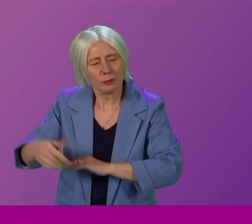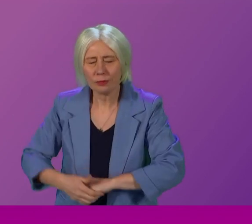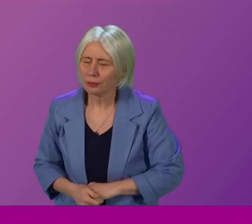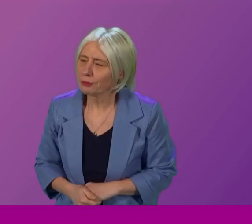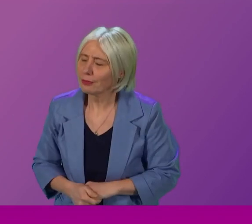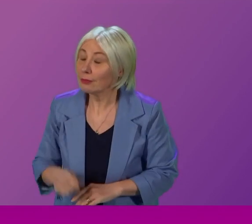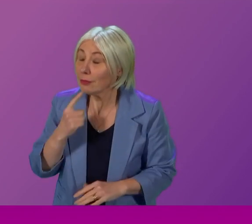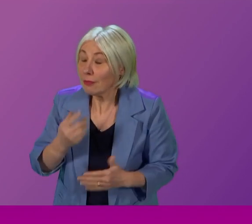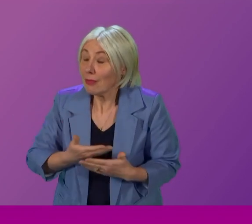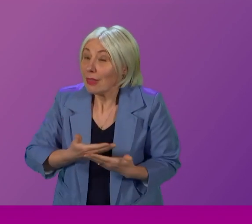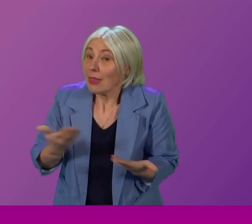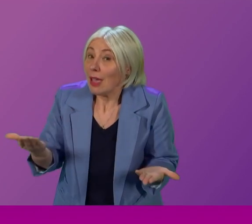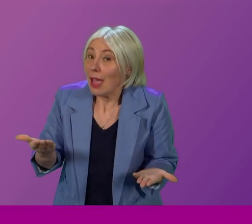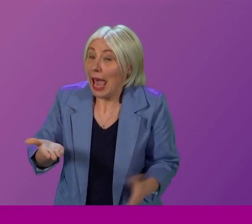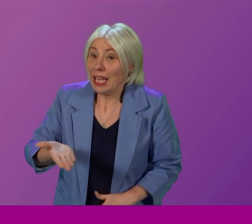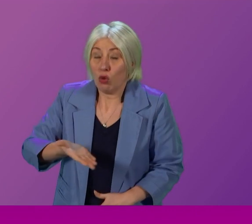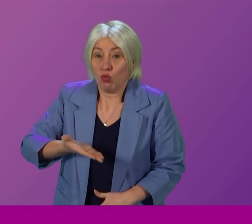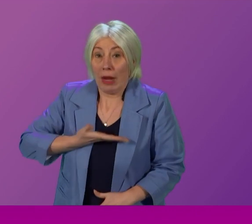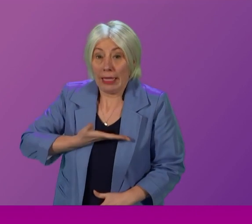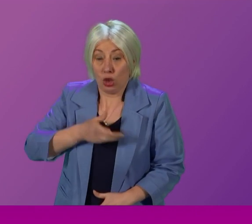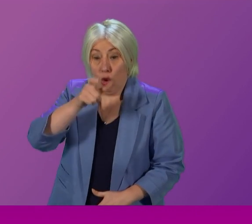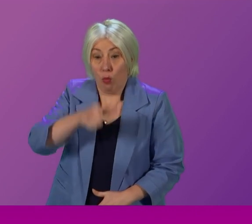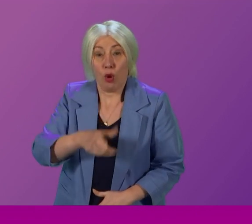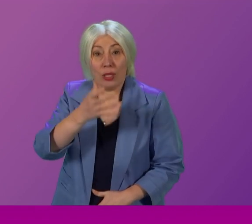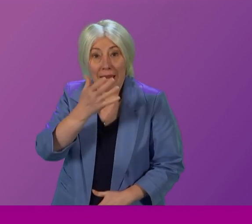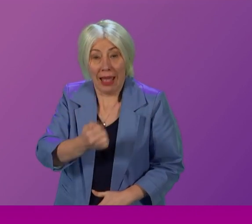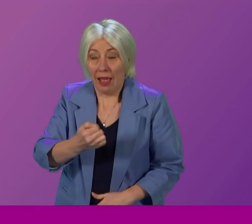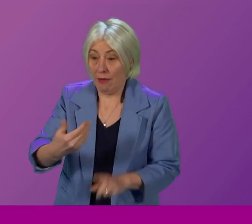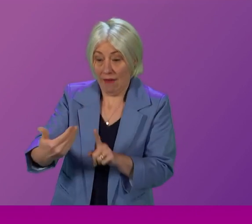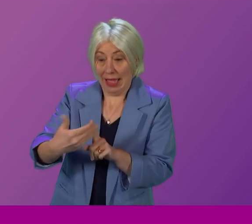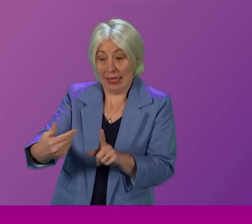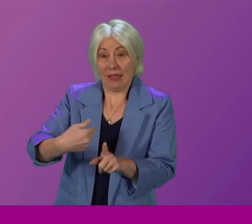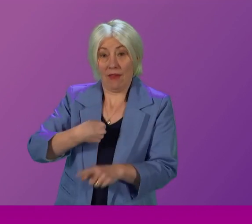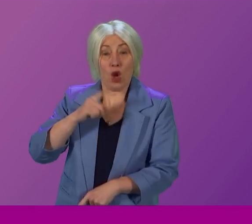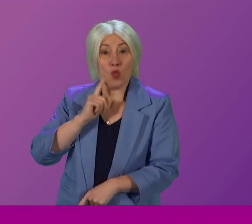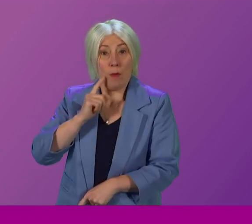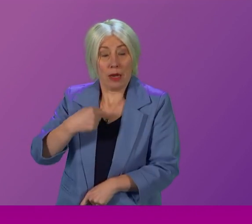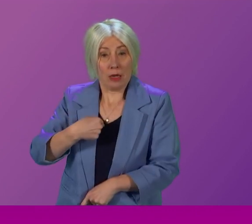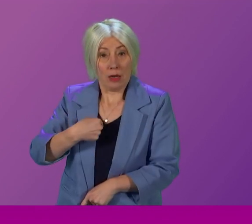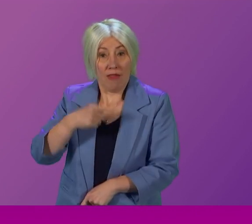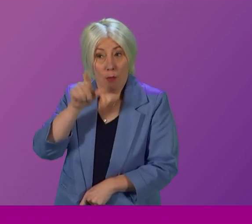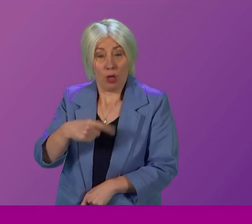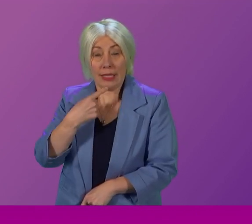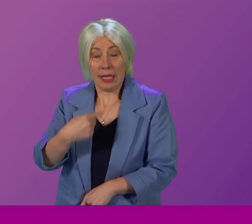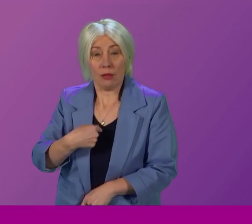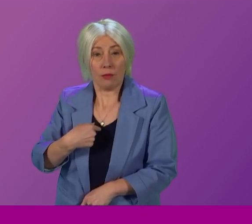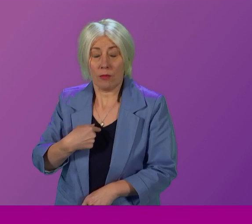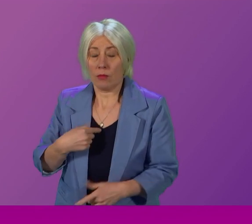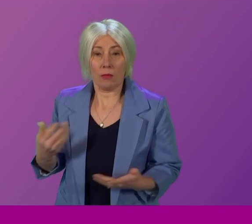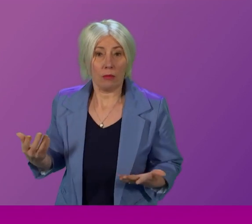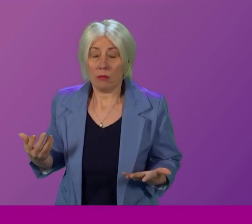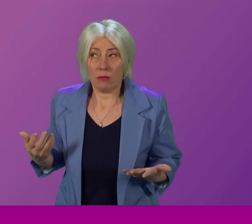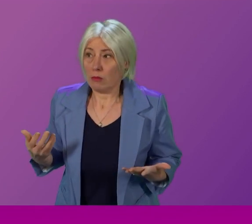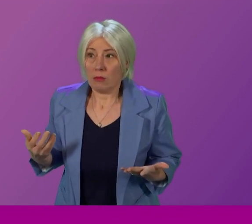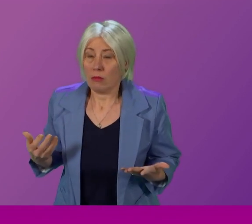Any rights that any individual who identifies as a woman have do not flow from any decisions of